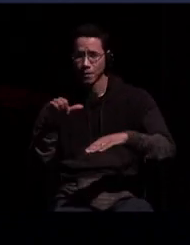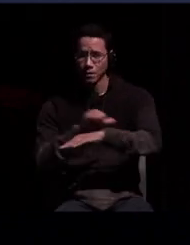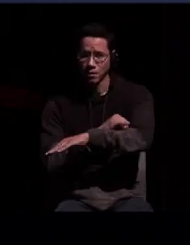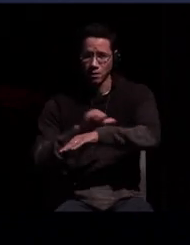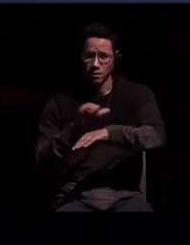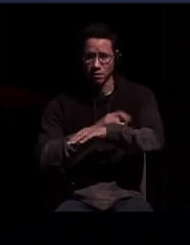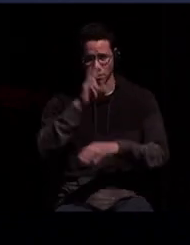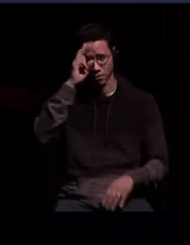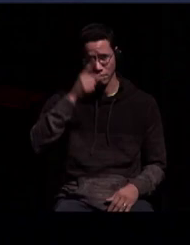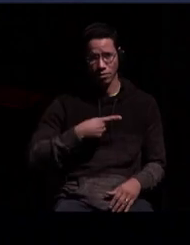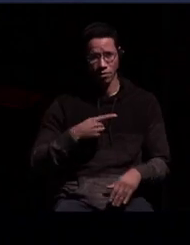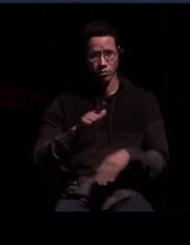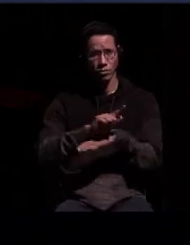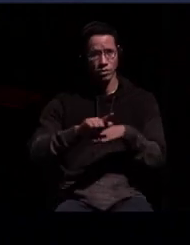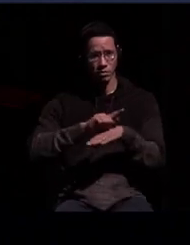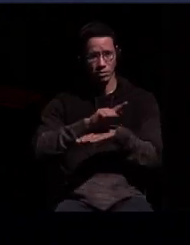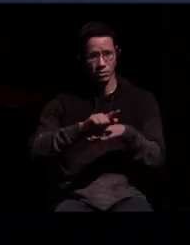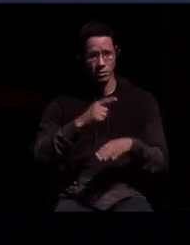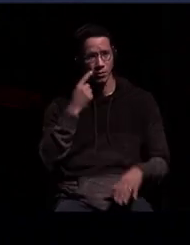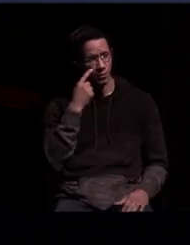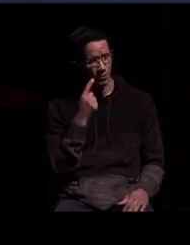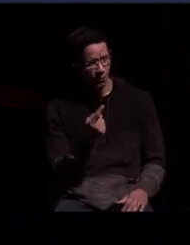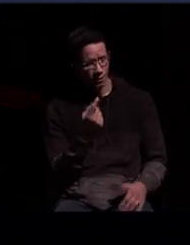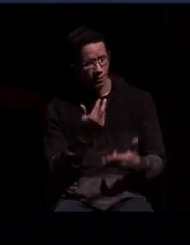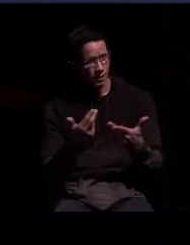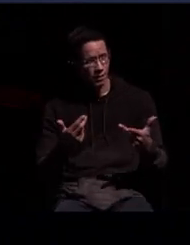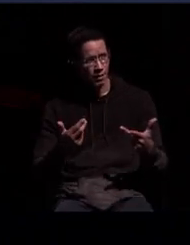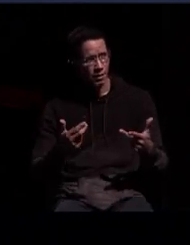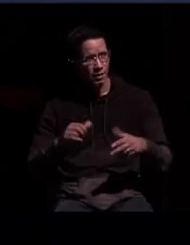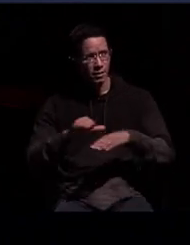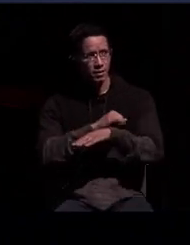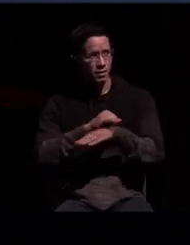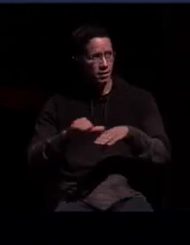I will take the self-management strategy to a reality,